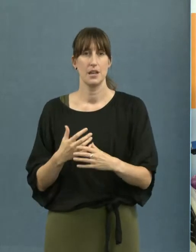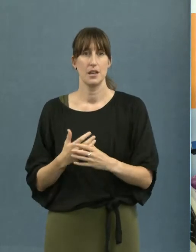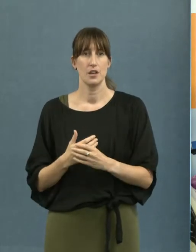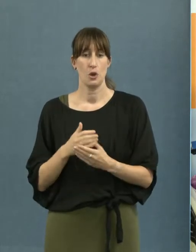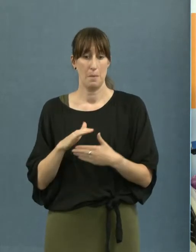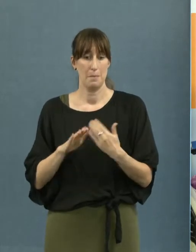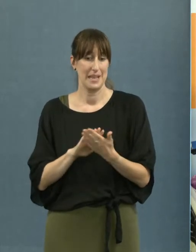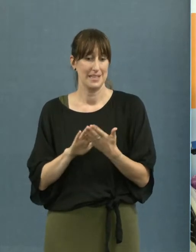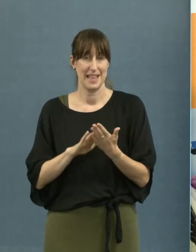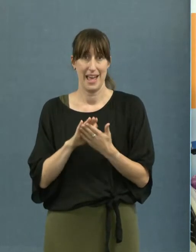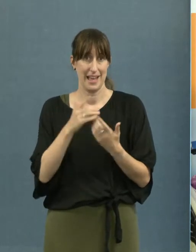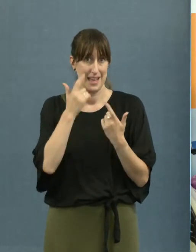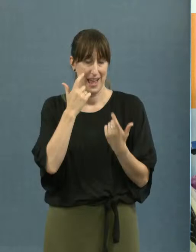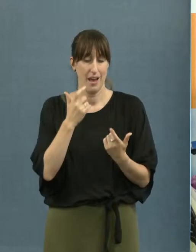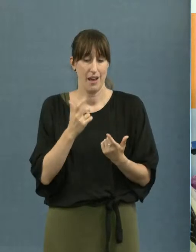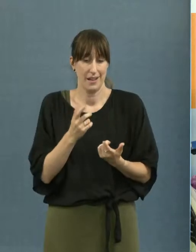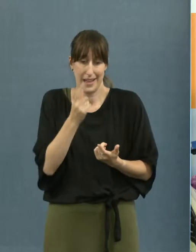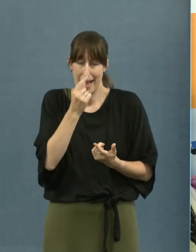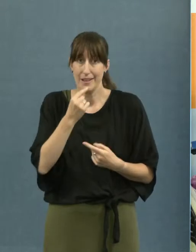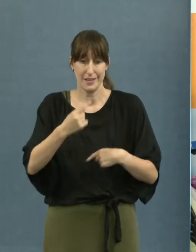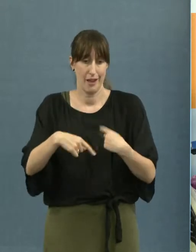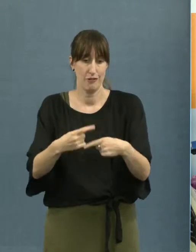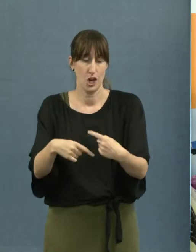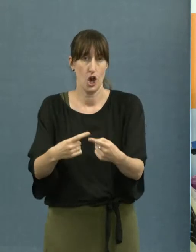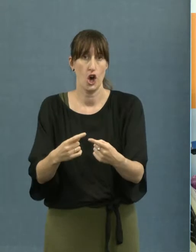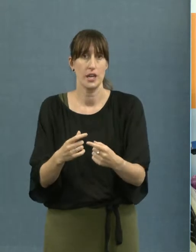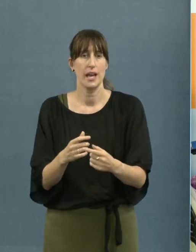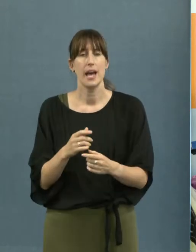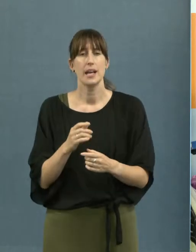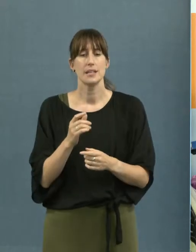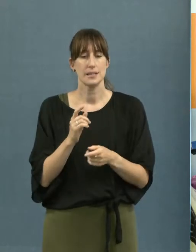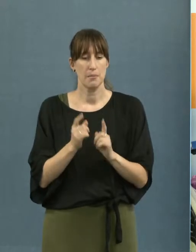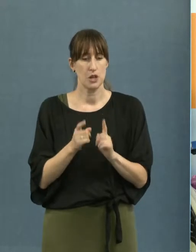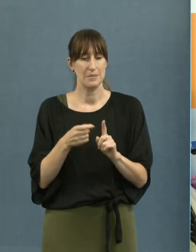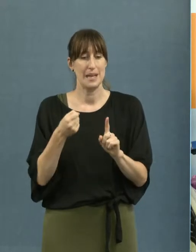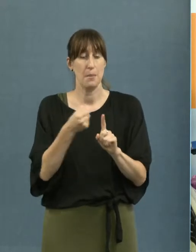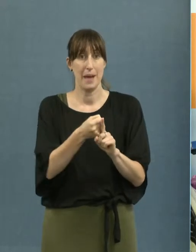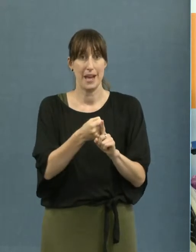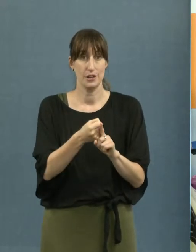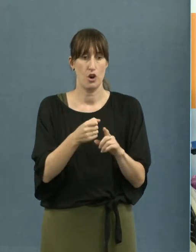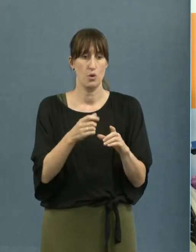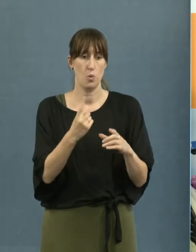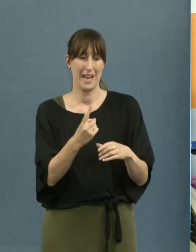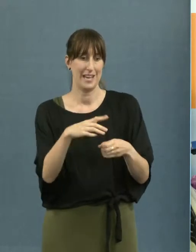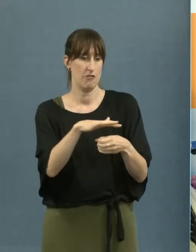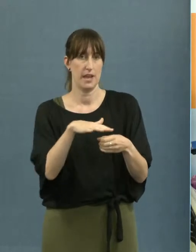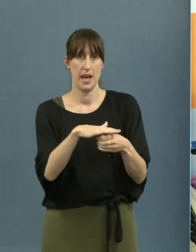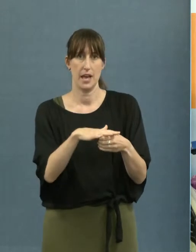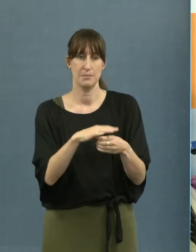seeing, if you look at Aucklan, that's been a relatively short- lived effect. So my hope and